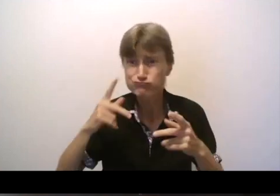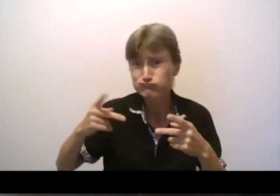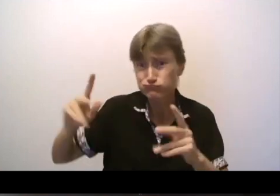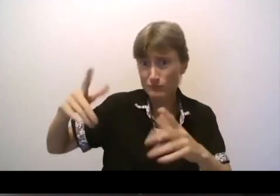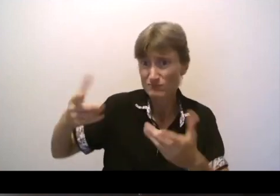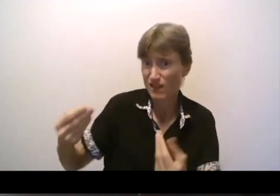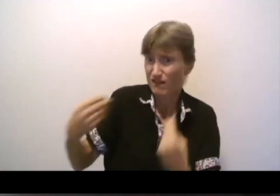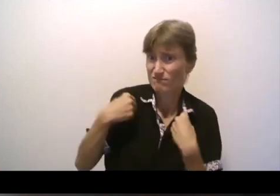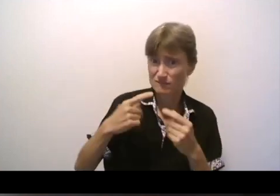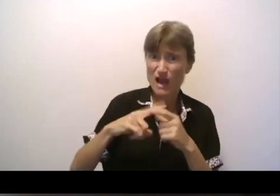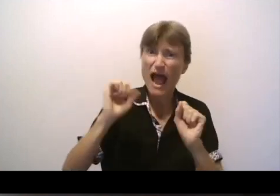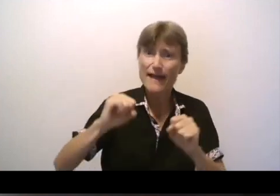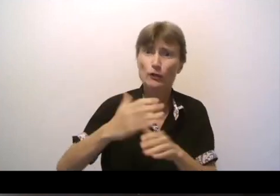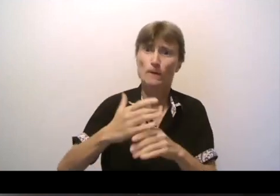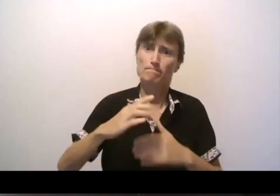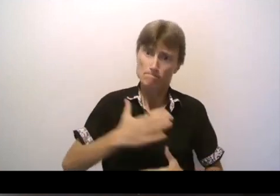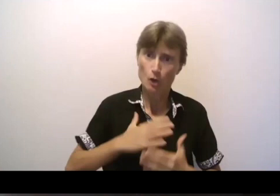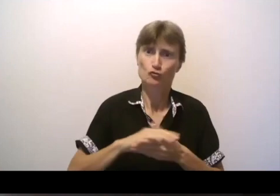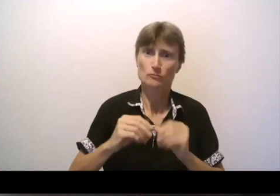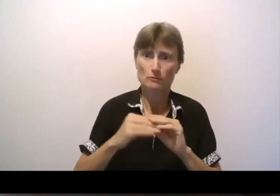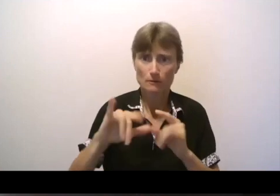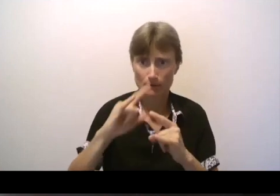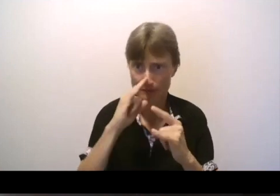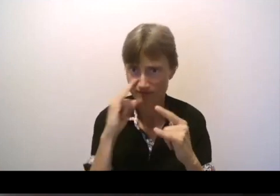which is hilarious because that's probably what's going to happen